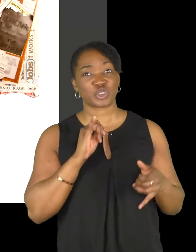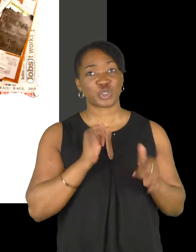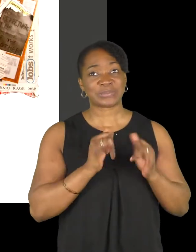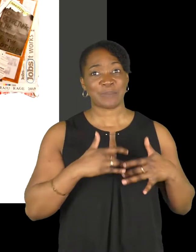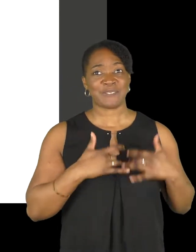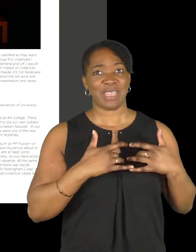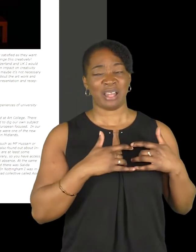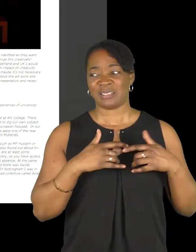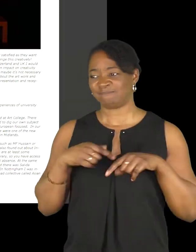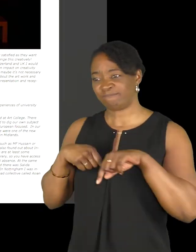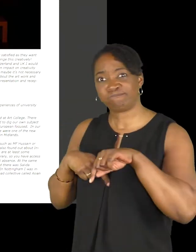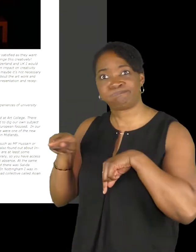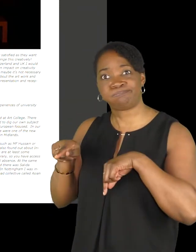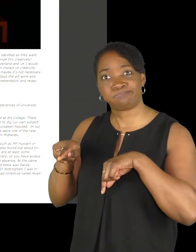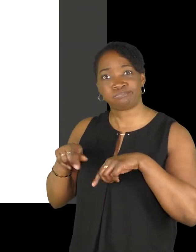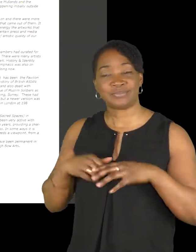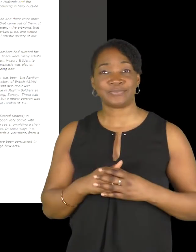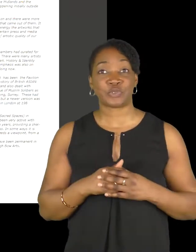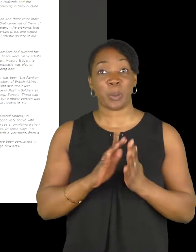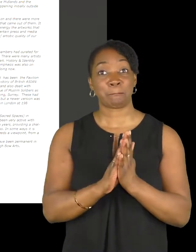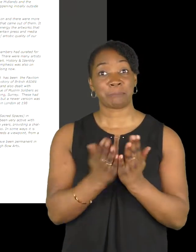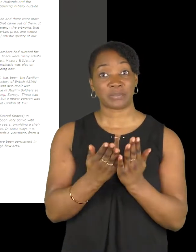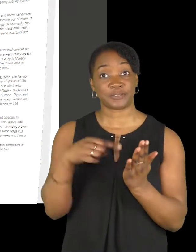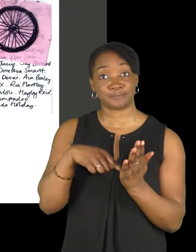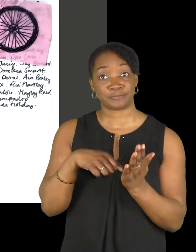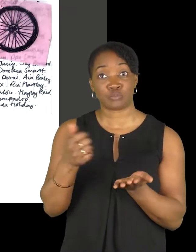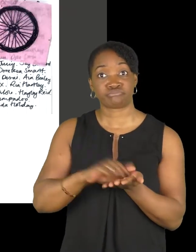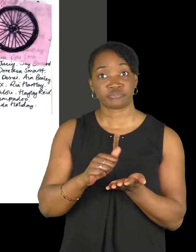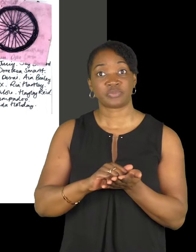at the same time. We went from producing this publication to then doing workshops around,